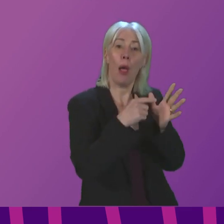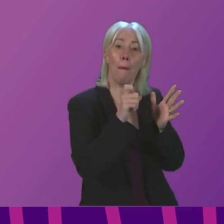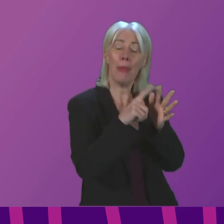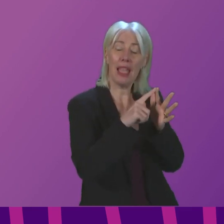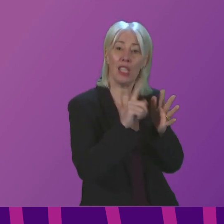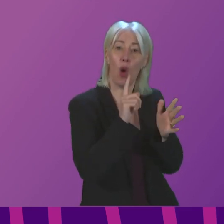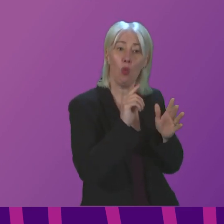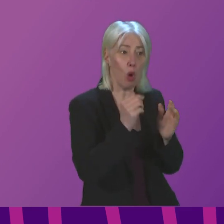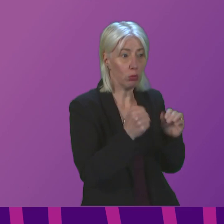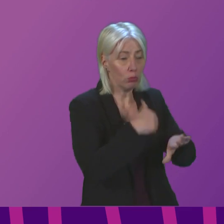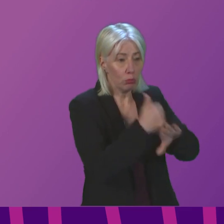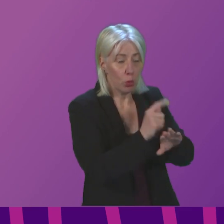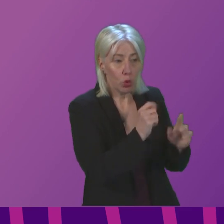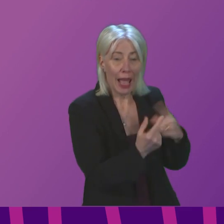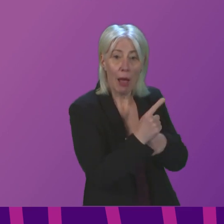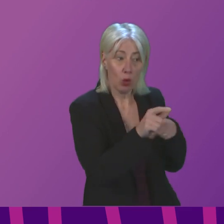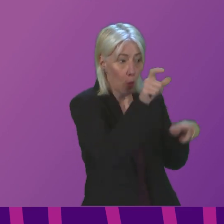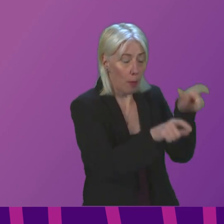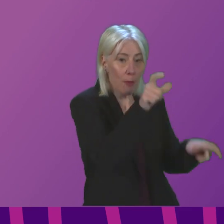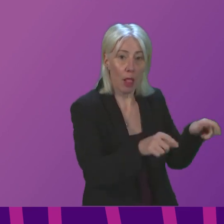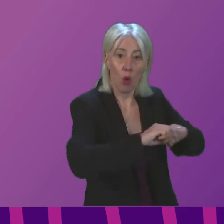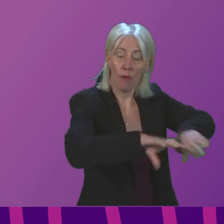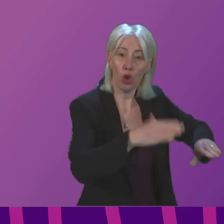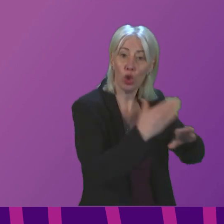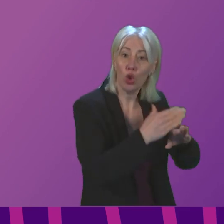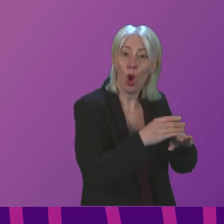people who are affected by those job losses in my constituency?